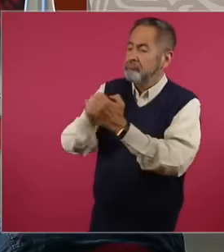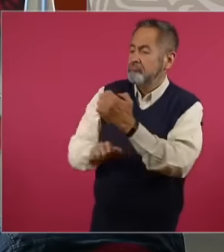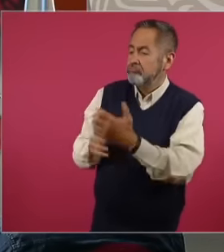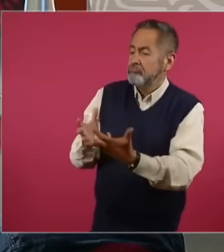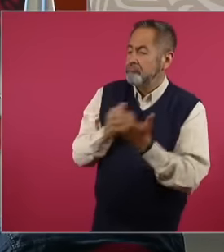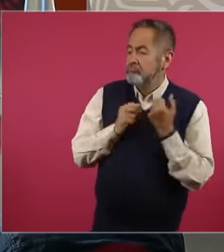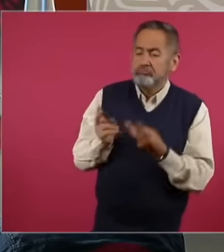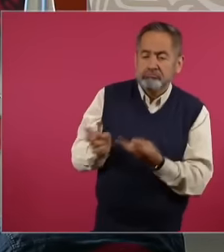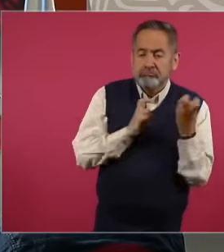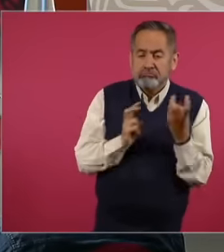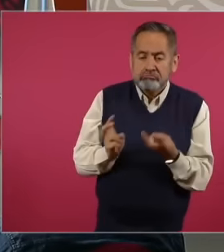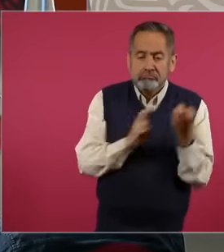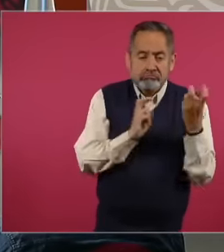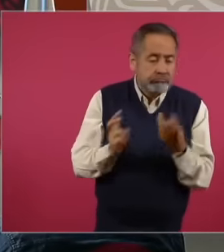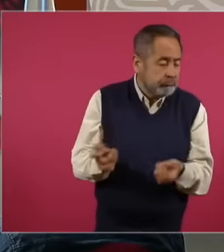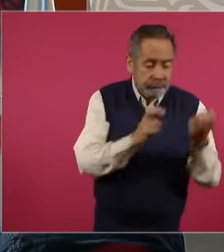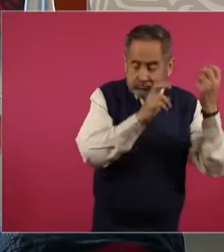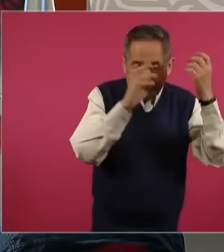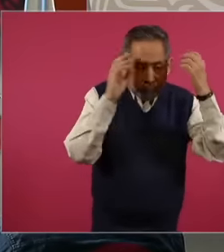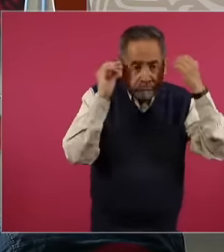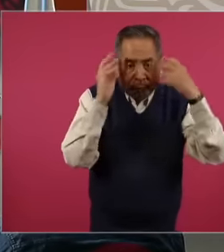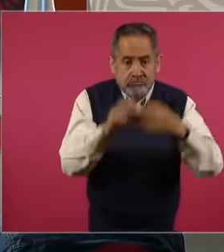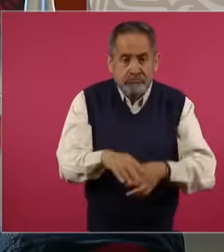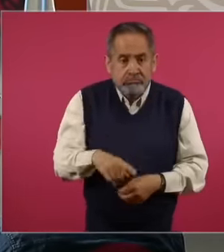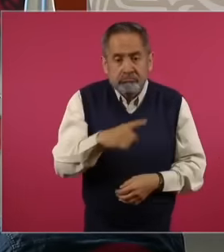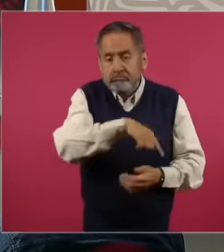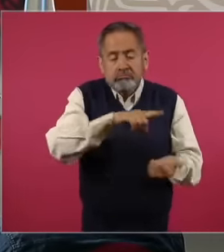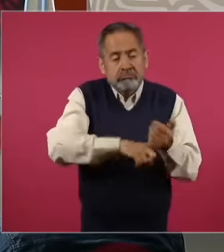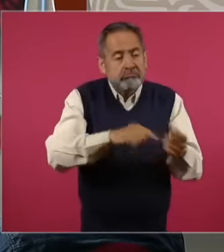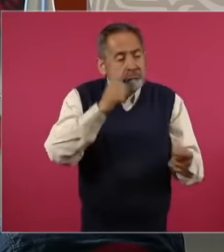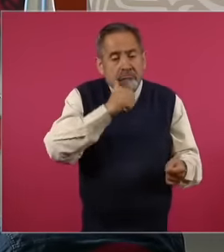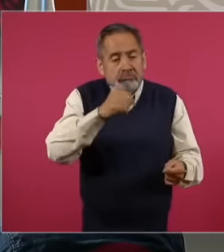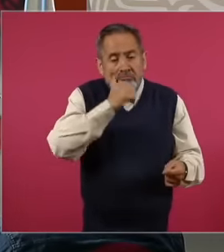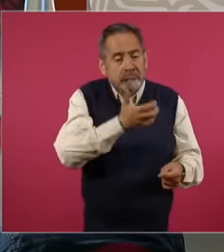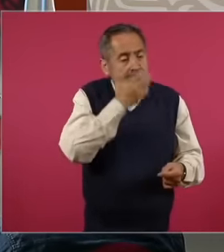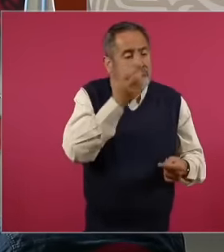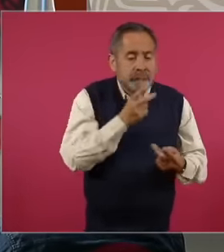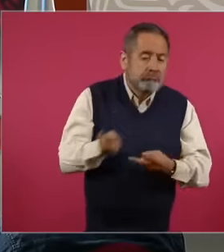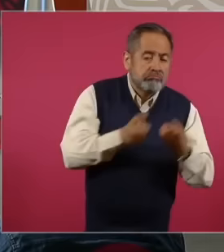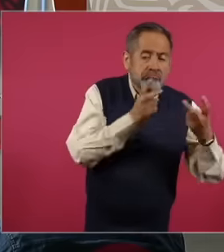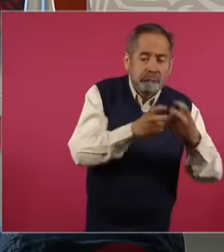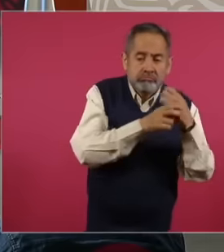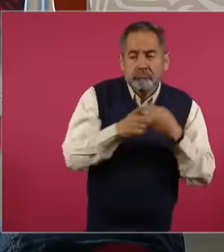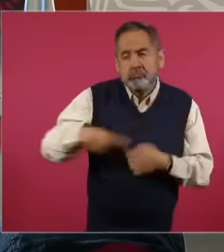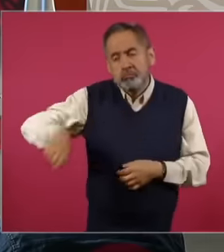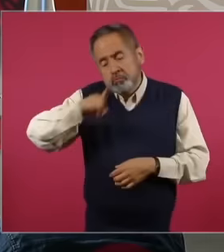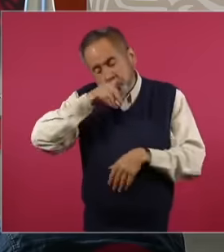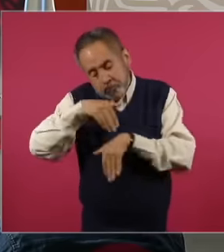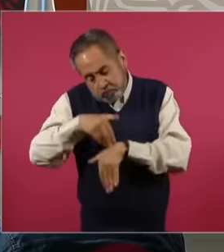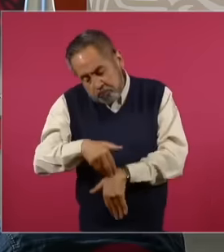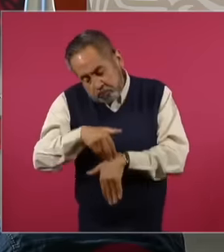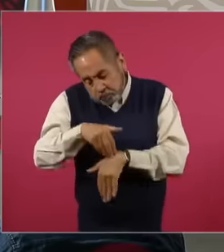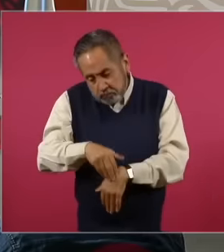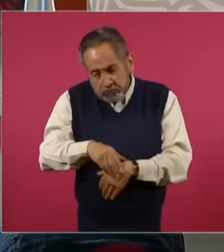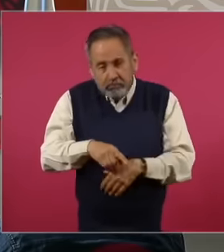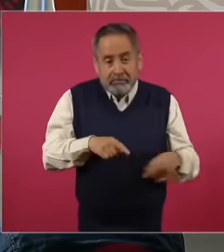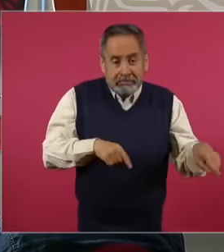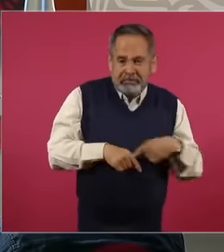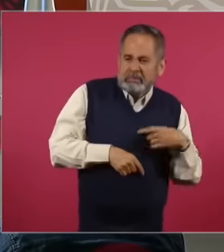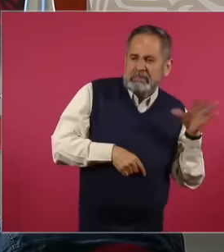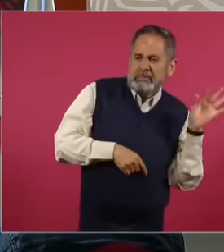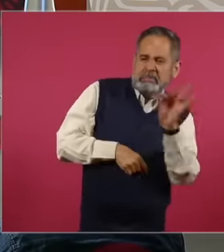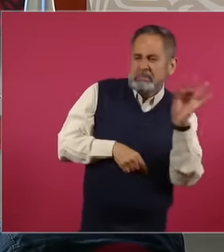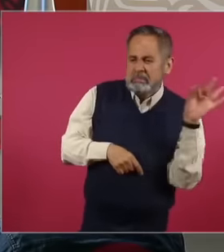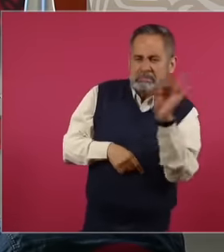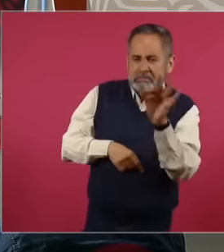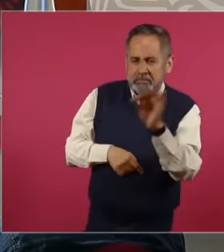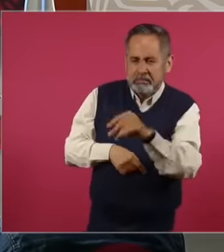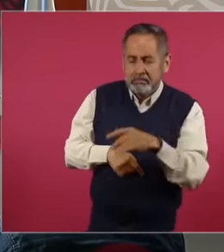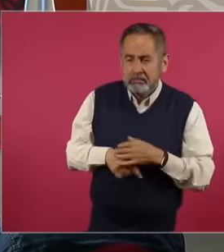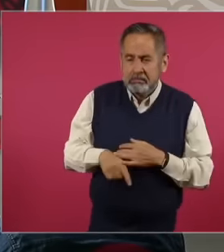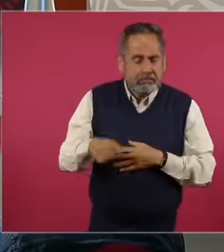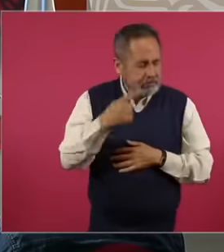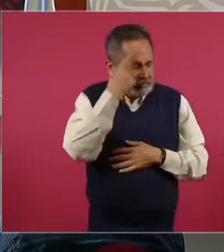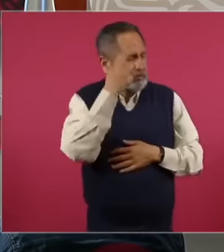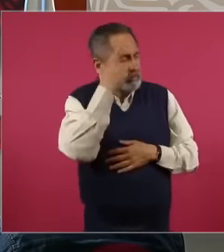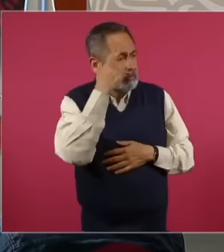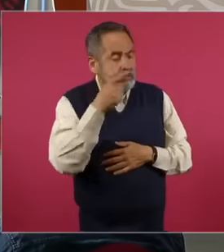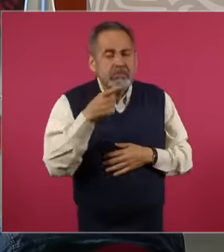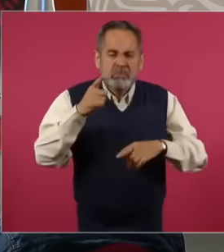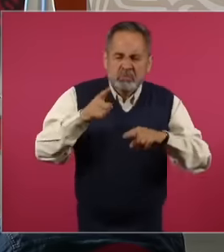bad used to it or they had already put it in our heads that The thief The thief was the one